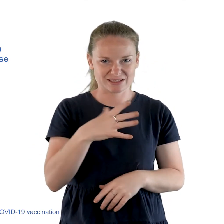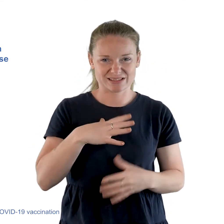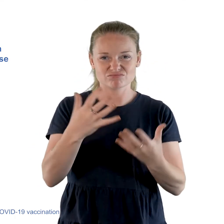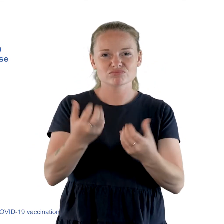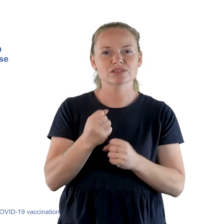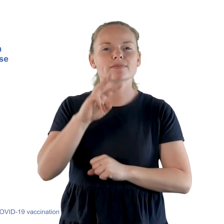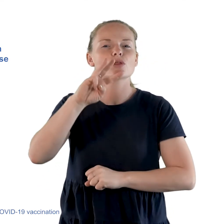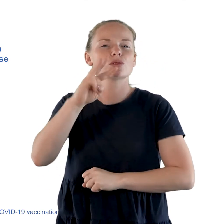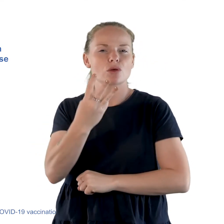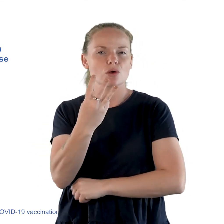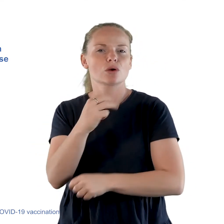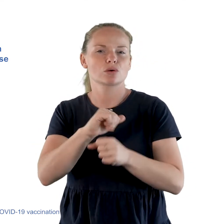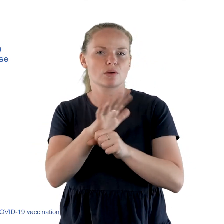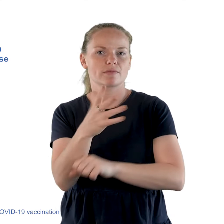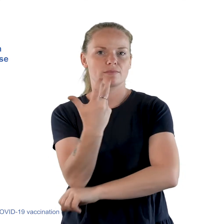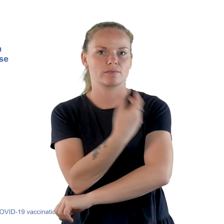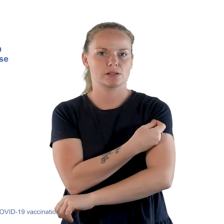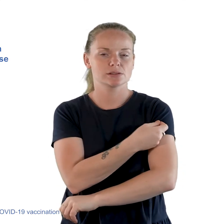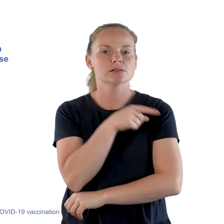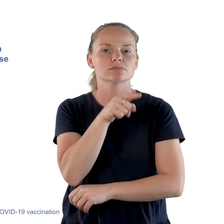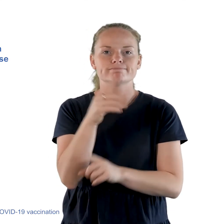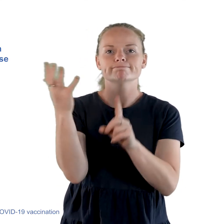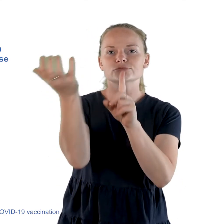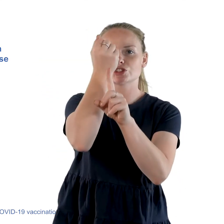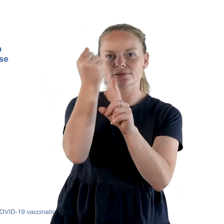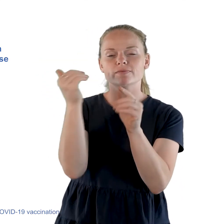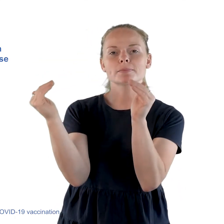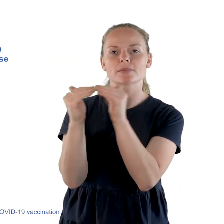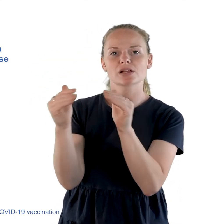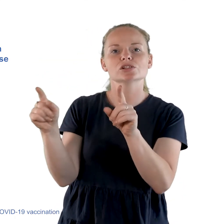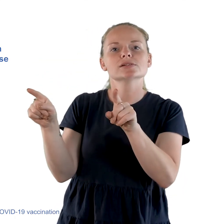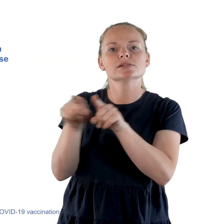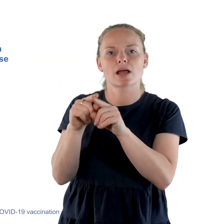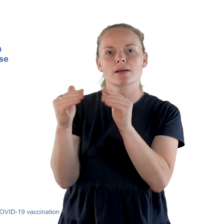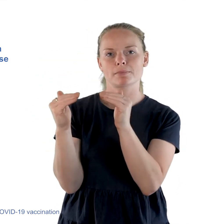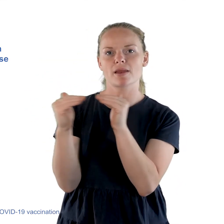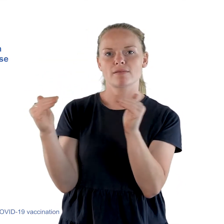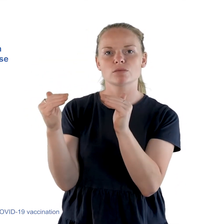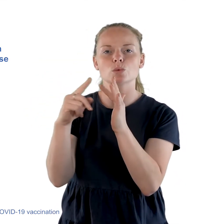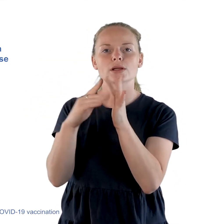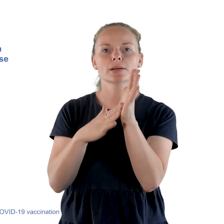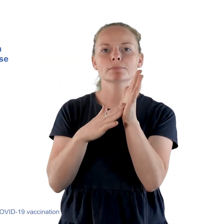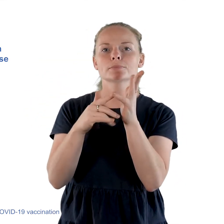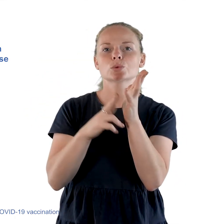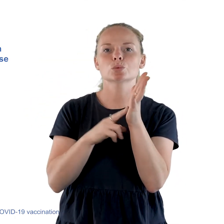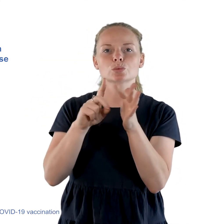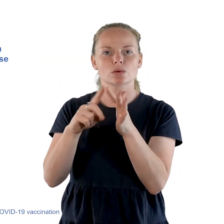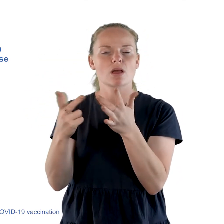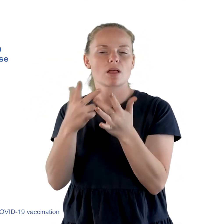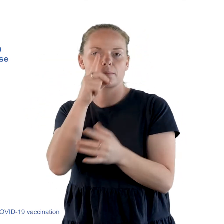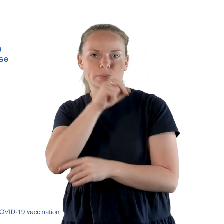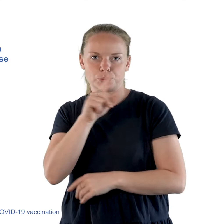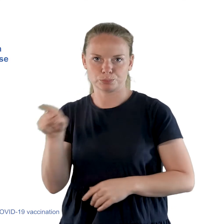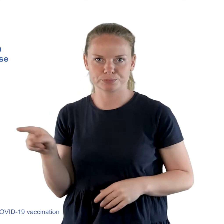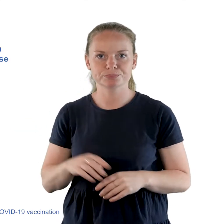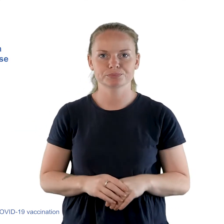should have a third dose of the vaccine to achieve the same level of immunity as the general population.